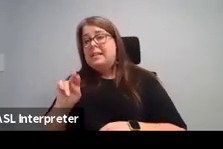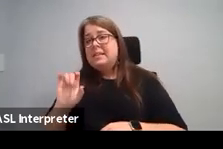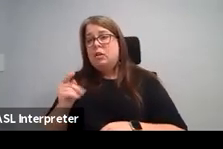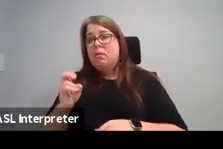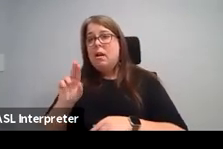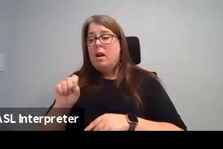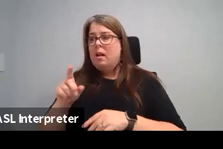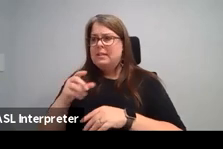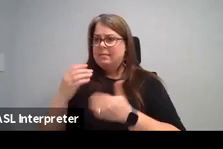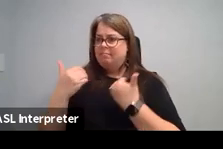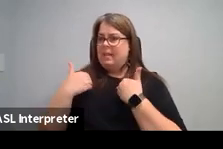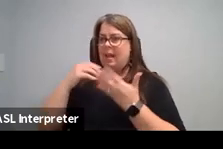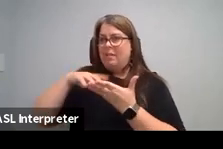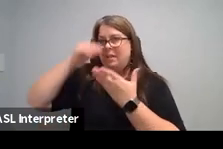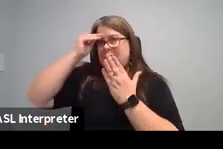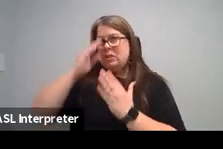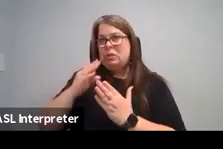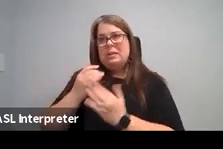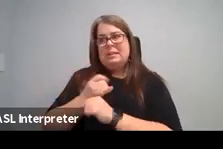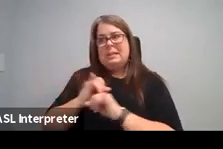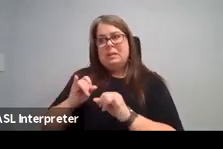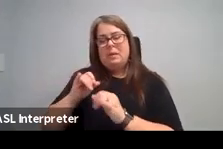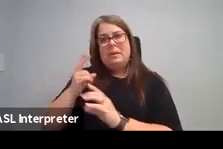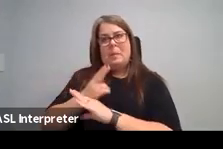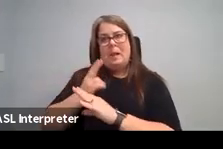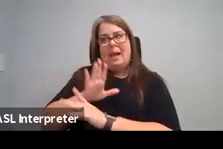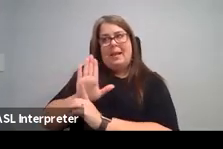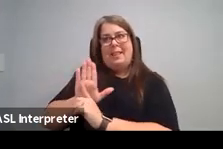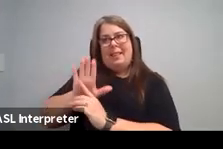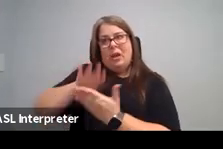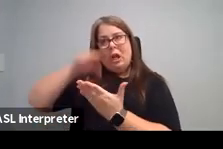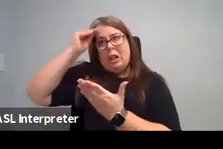Jewyl Alderson Clarke, SDCOE: And so you want that balance there. And then when we get into assessment, we have a few slides here.